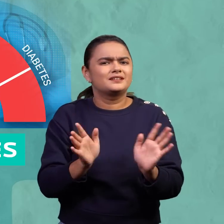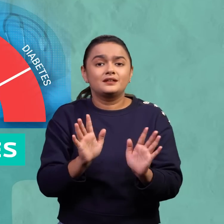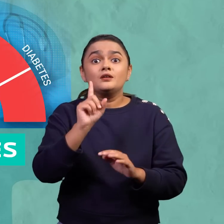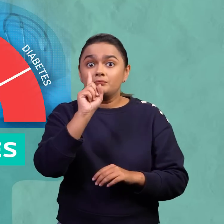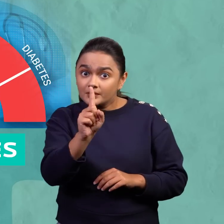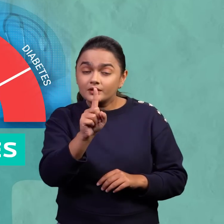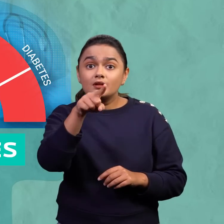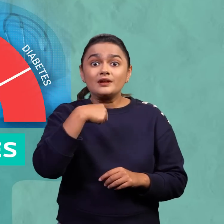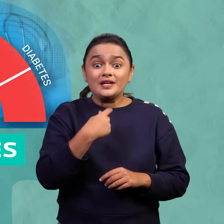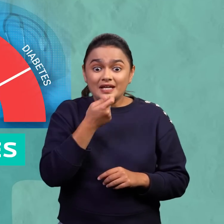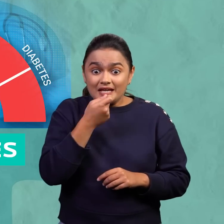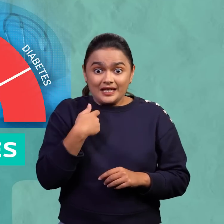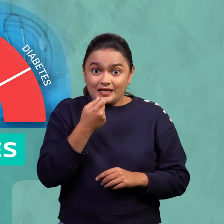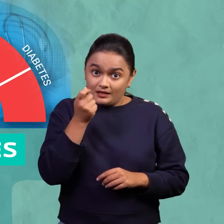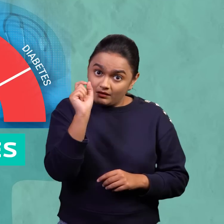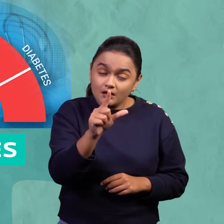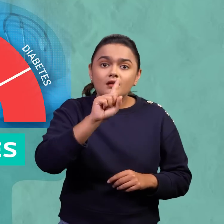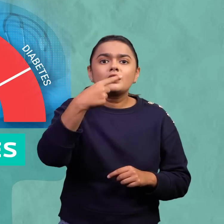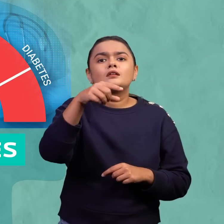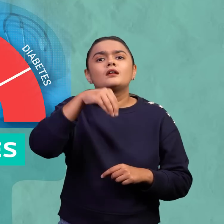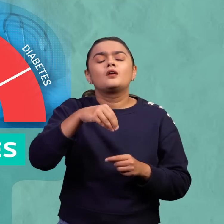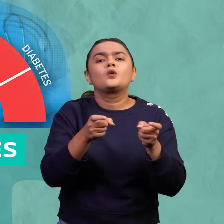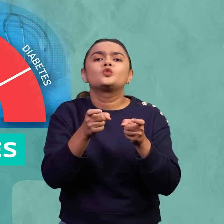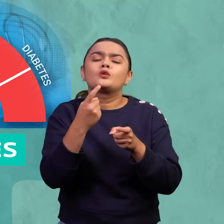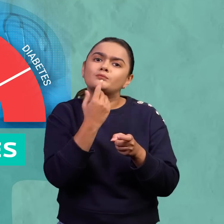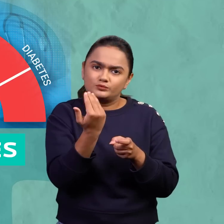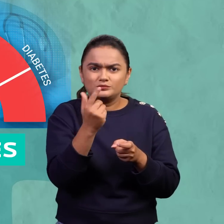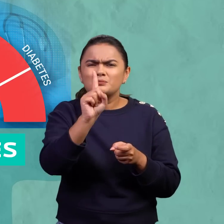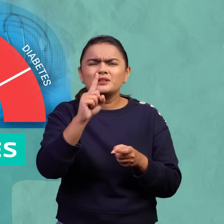But yes, if you are prescribed medicines then your diabetes will be under control.